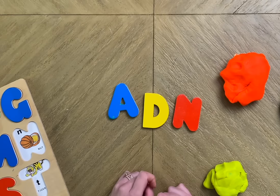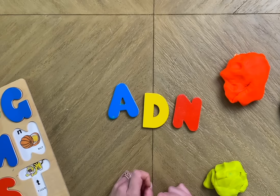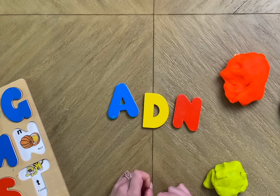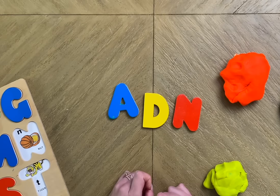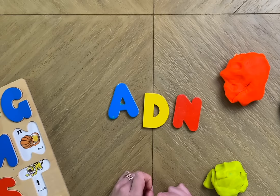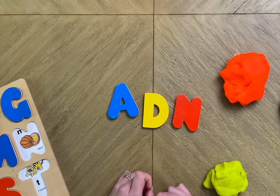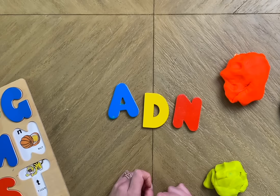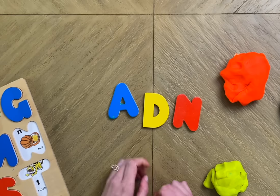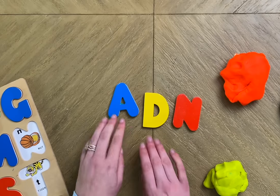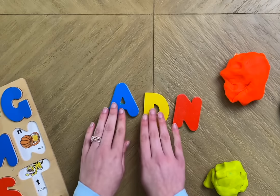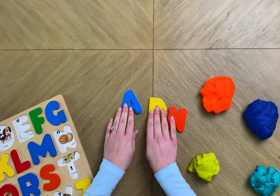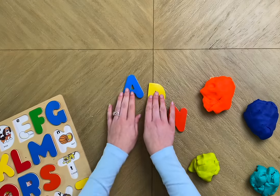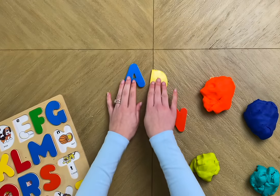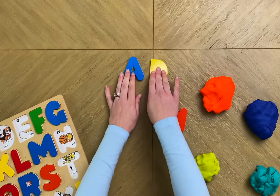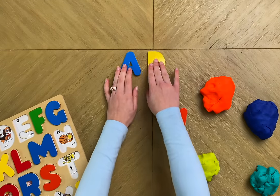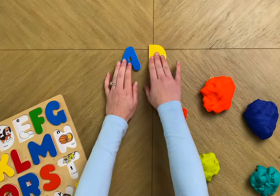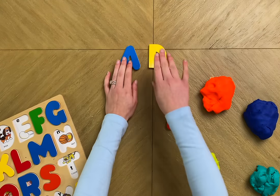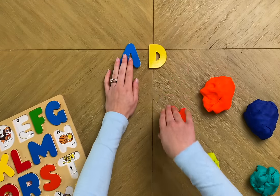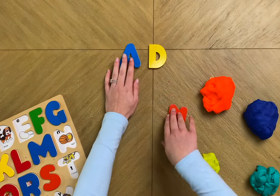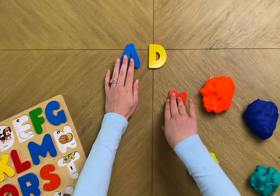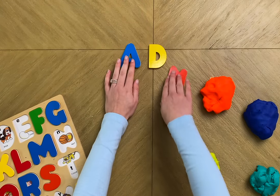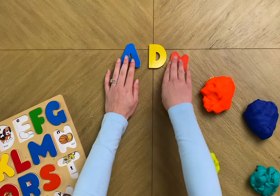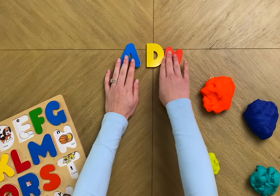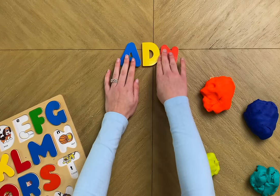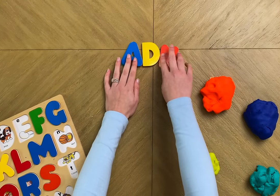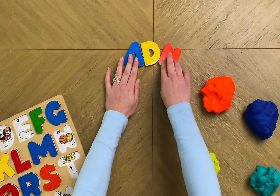Hmm, let's see, what word does this make?